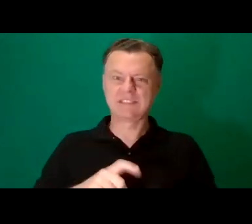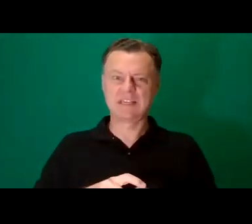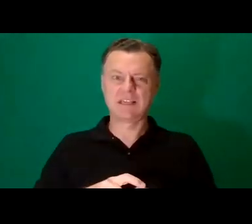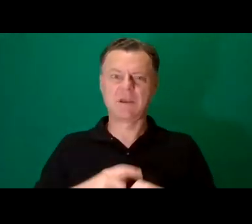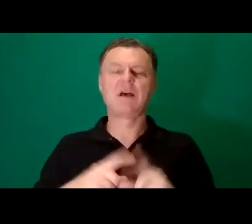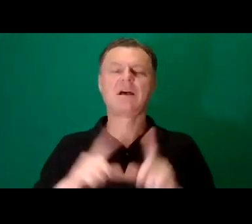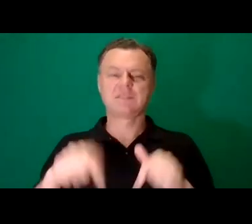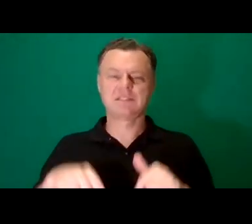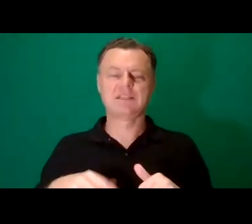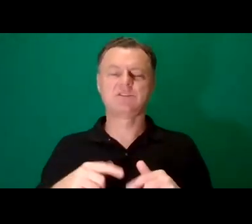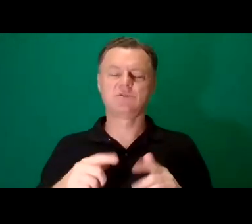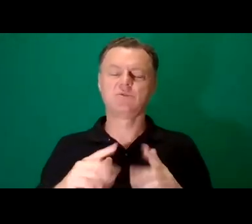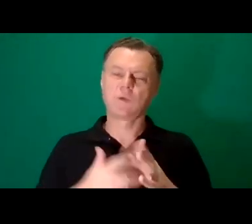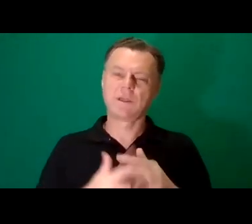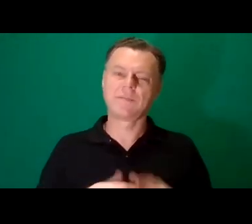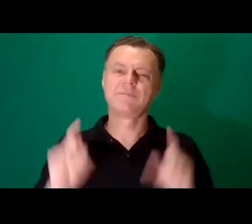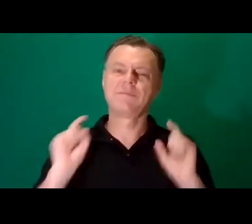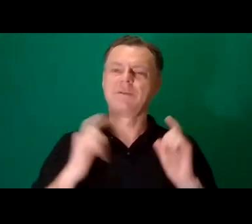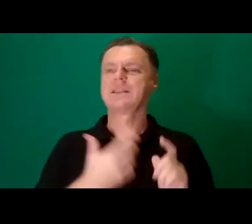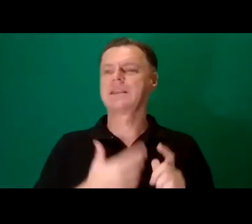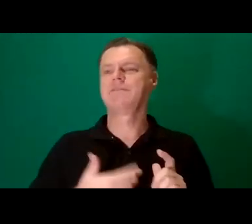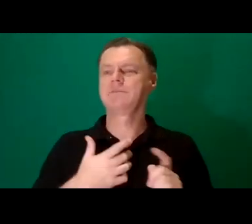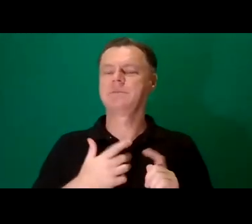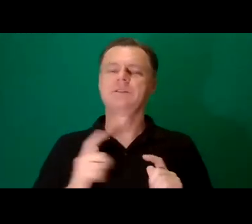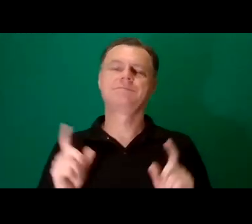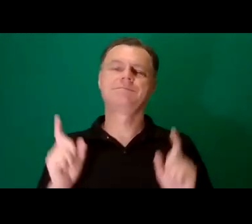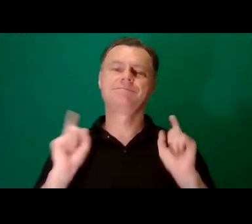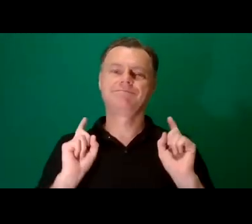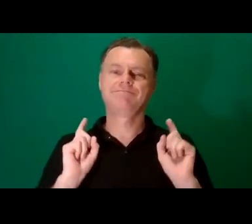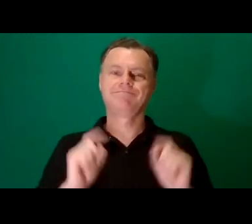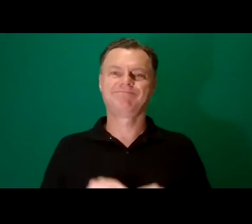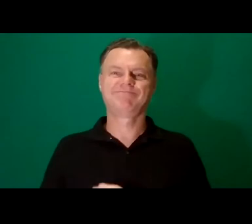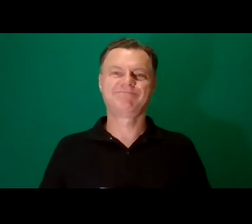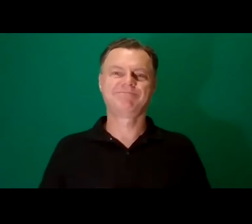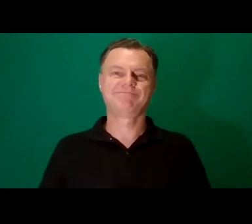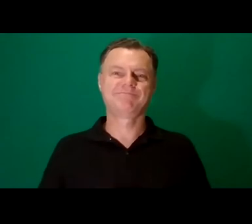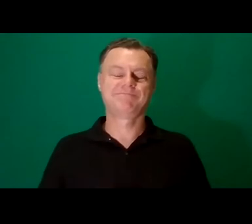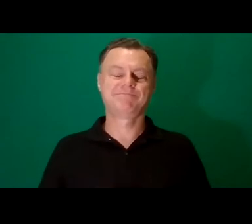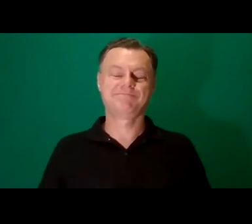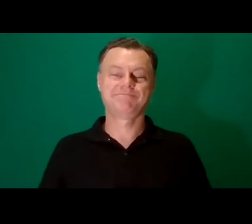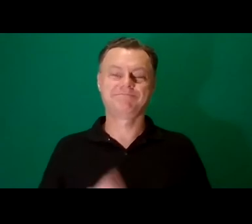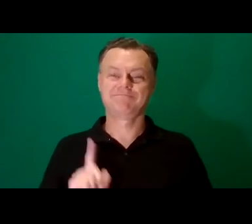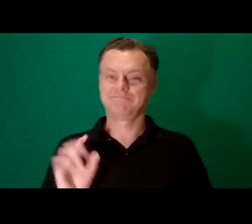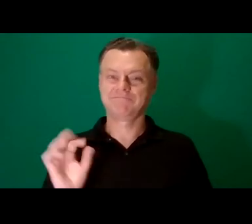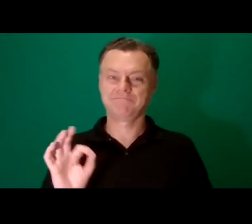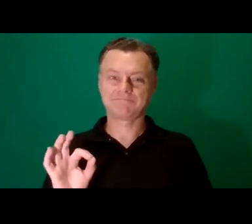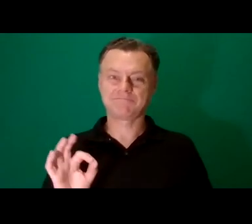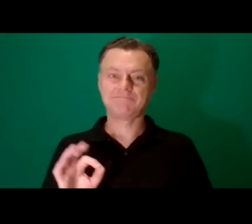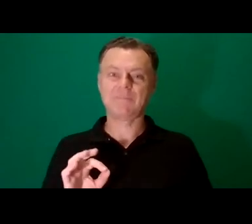them and feel comfortable wearing them and, you know, it started off with any ones